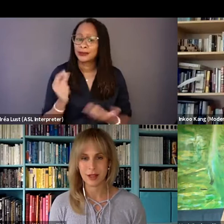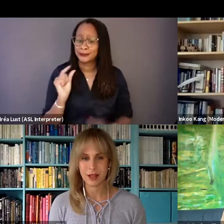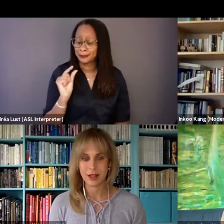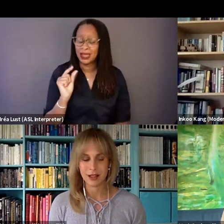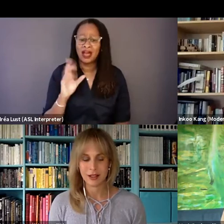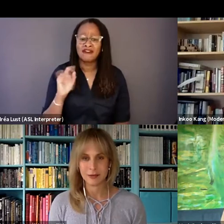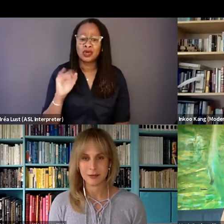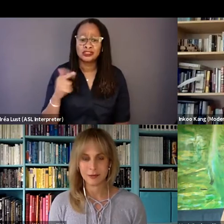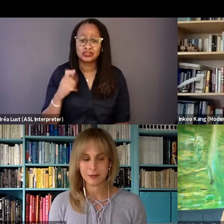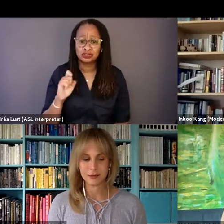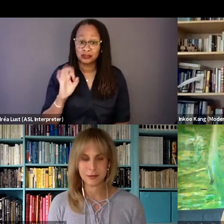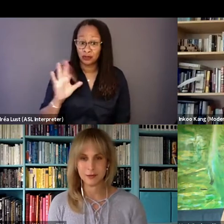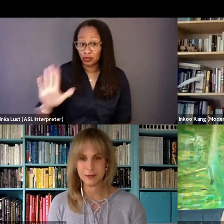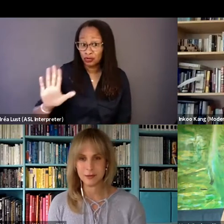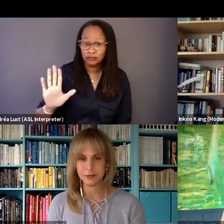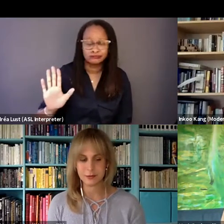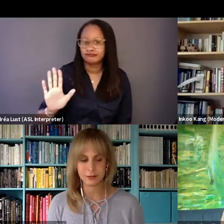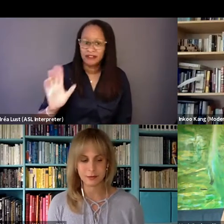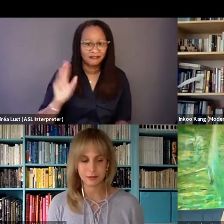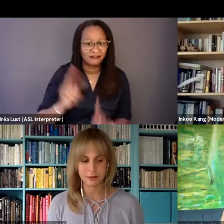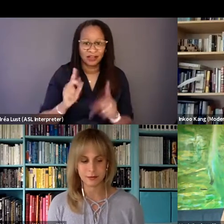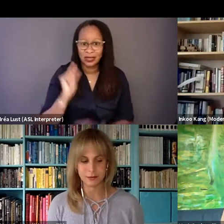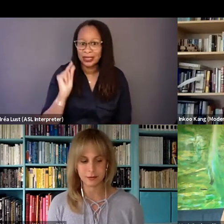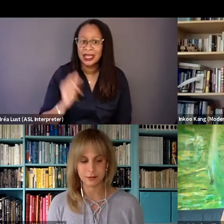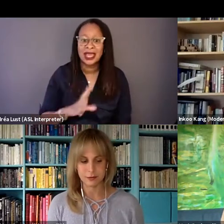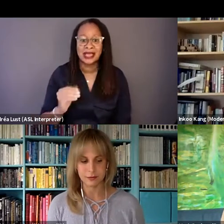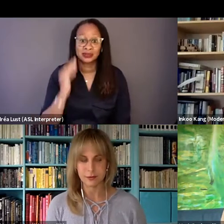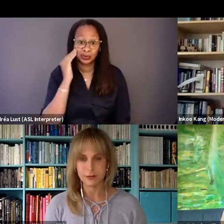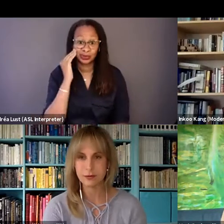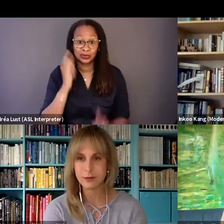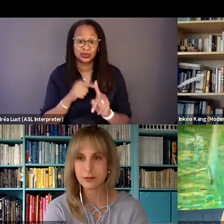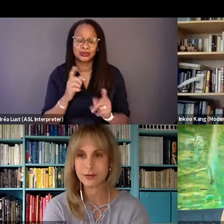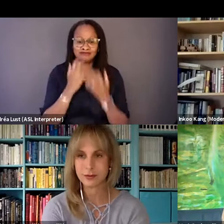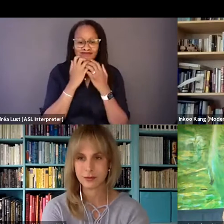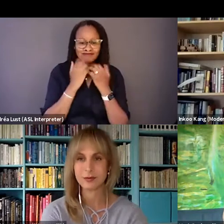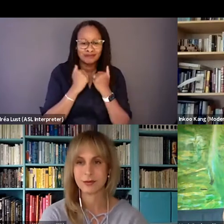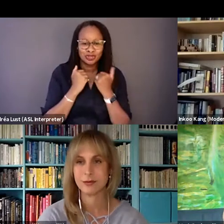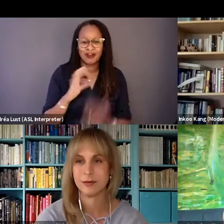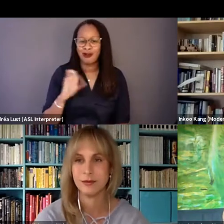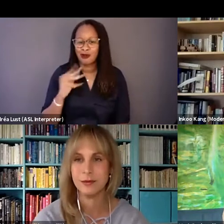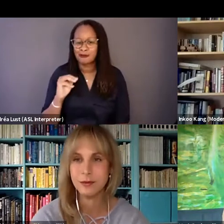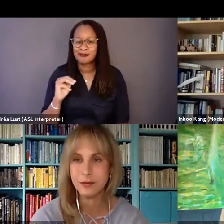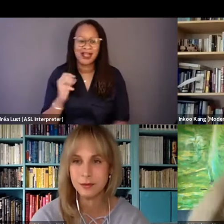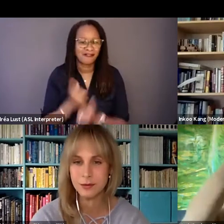and she was known to charm everyone in the room when she walked into a room.